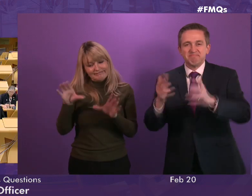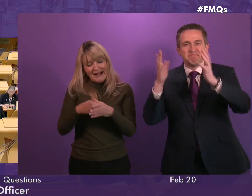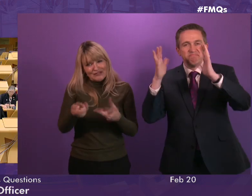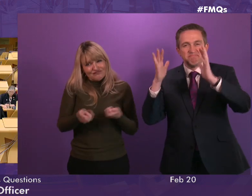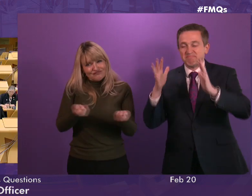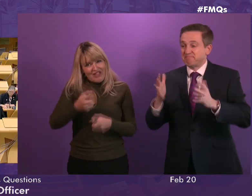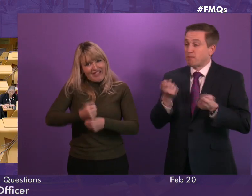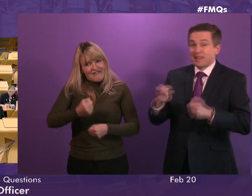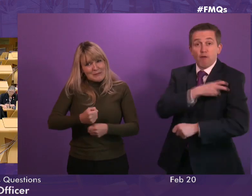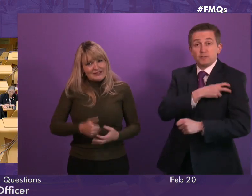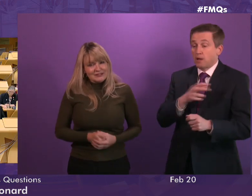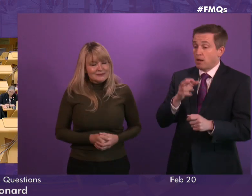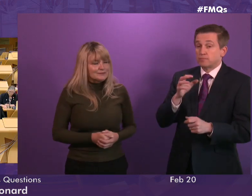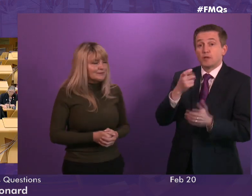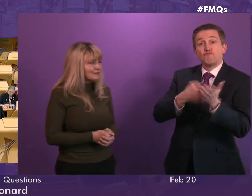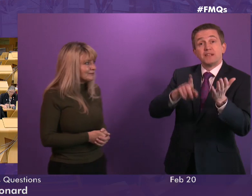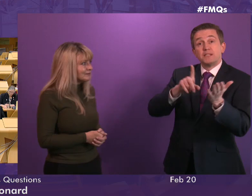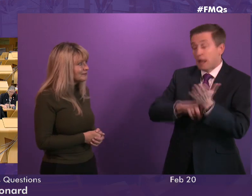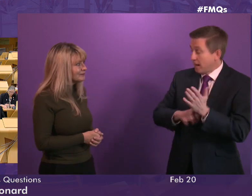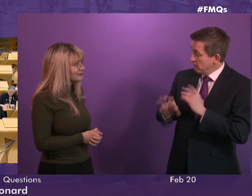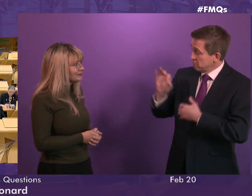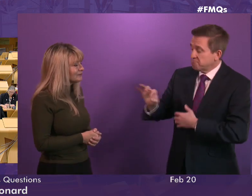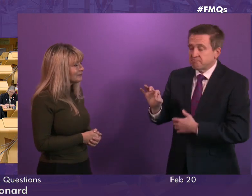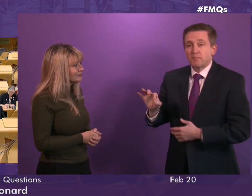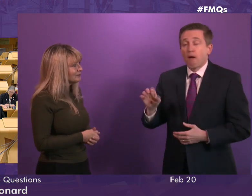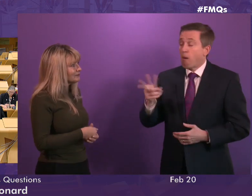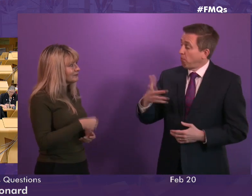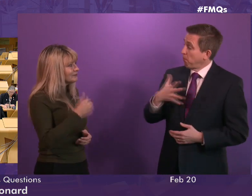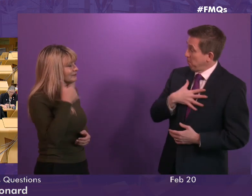Richard Leonard: The First Minister, of all people, should